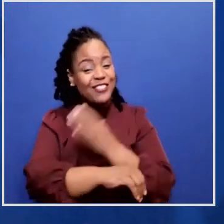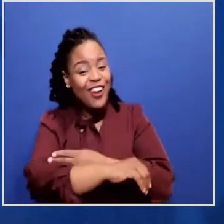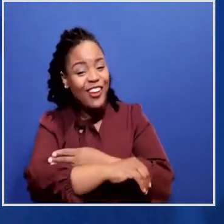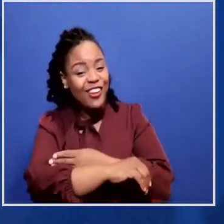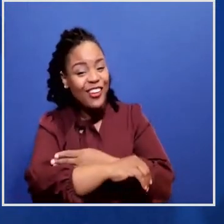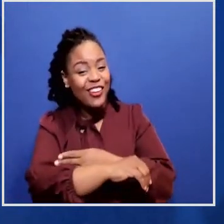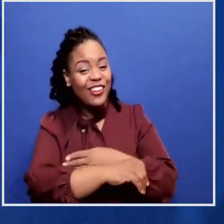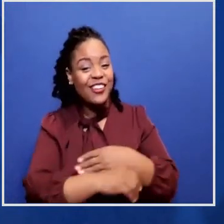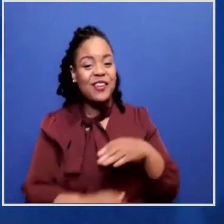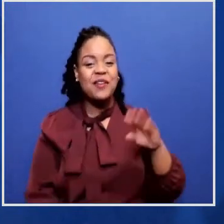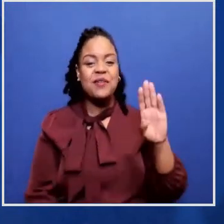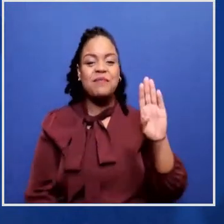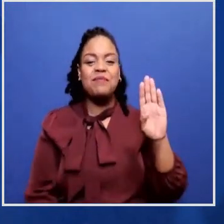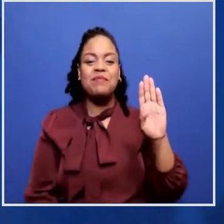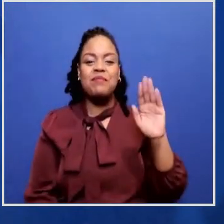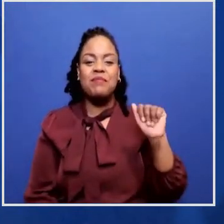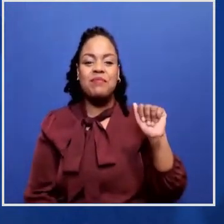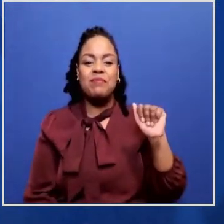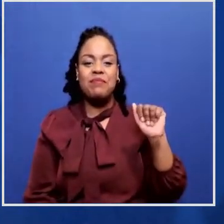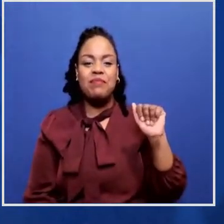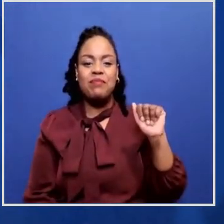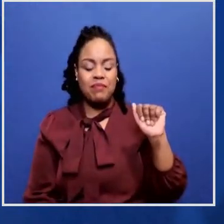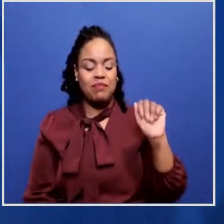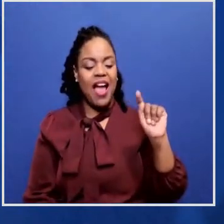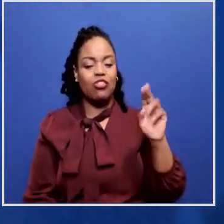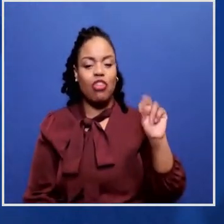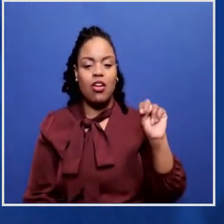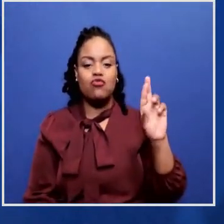I AM AN ACTOR TOO AND A MOTHER AND A DAUGHTER.